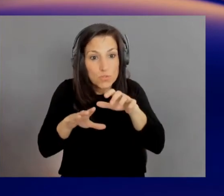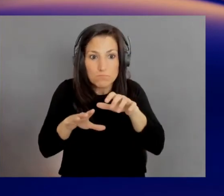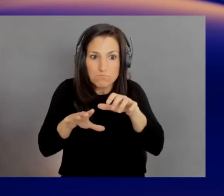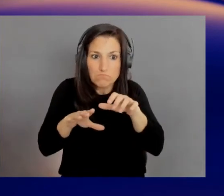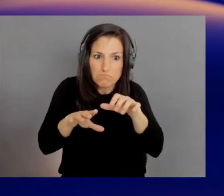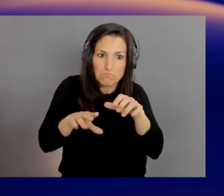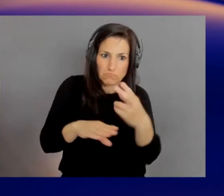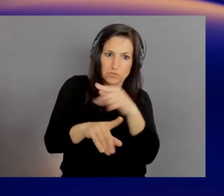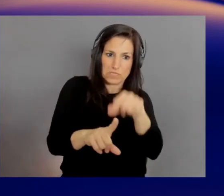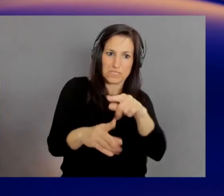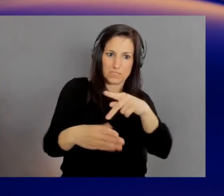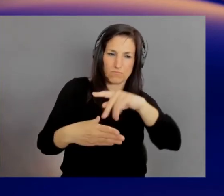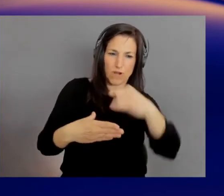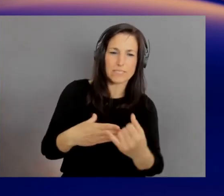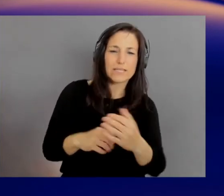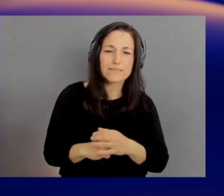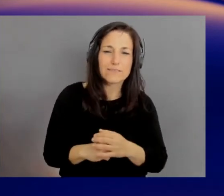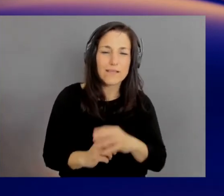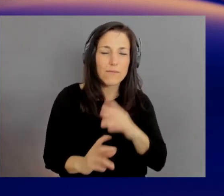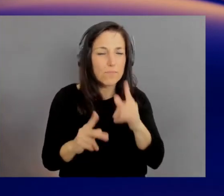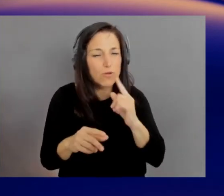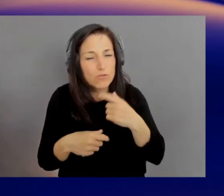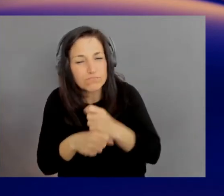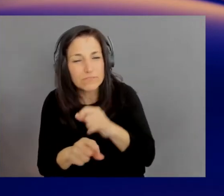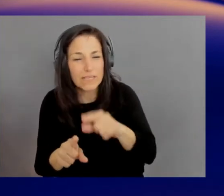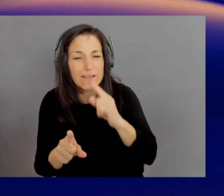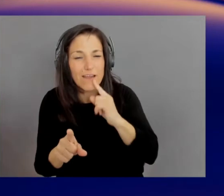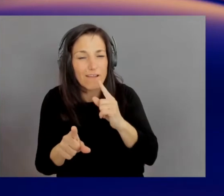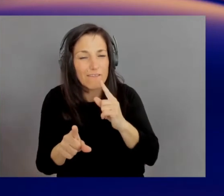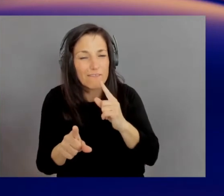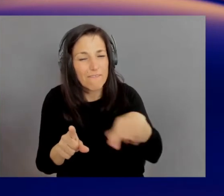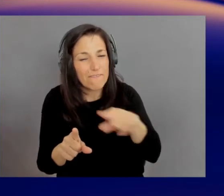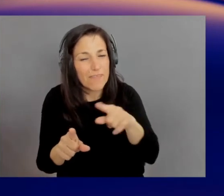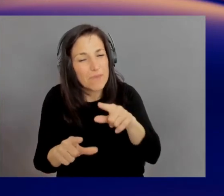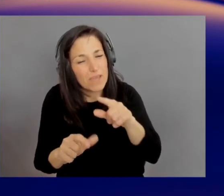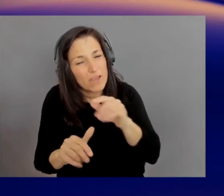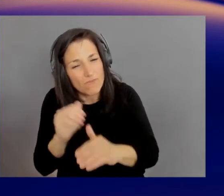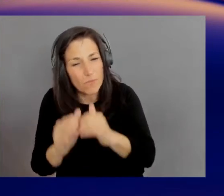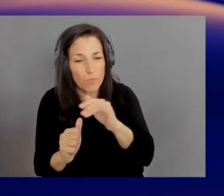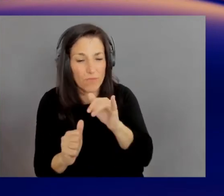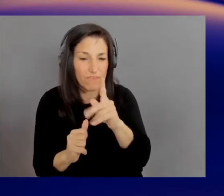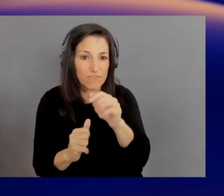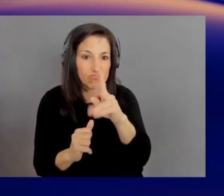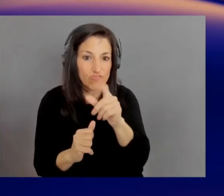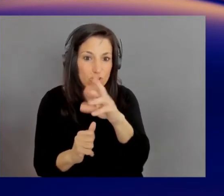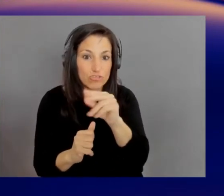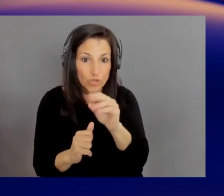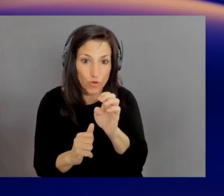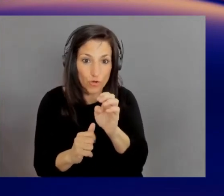really comfortable with infrastructure configuration as code, so like a DevOps team member. but you can see here SageMaker has a bunch of built in